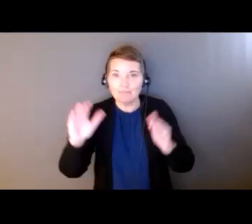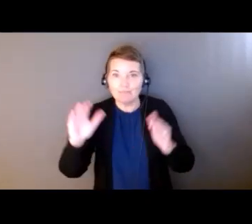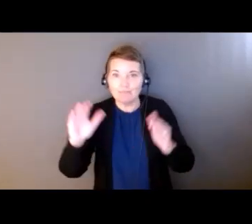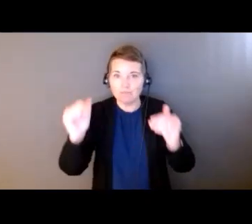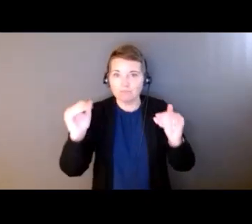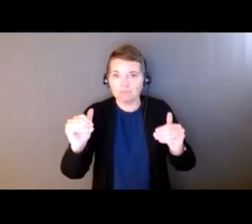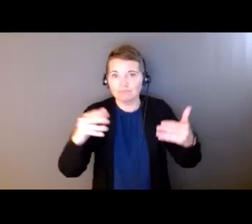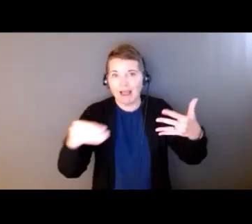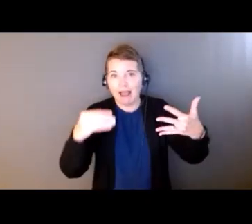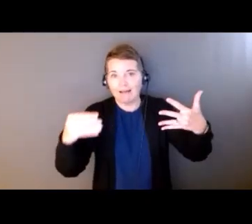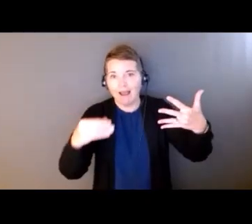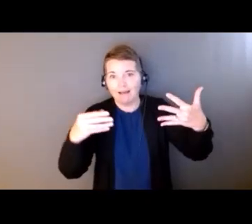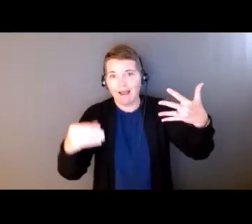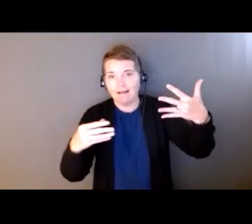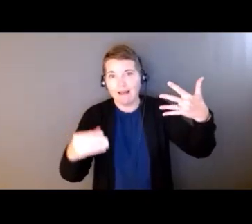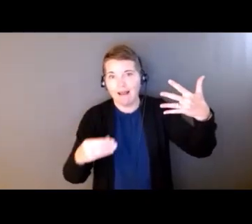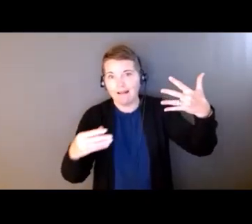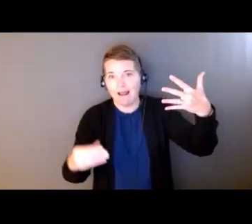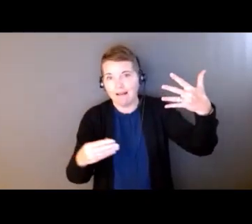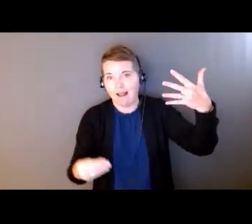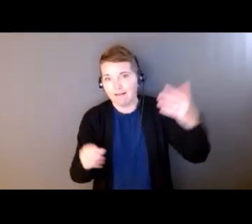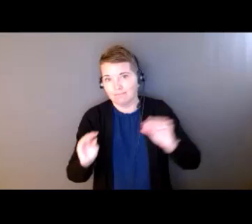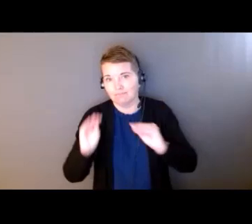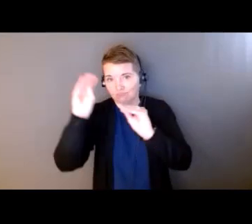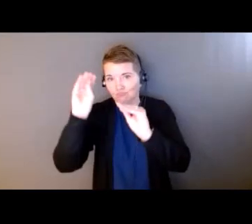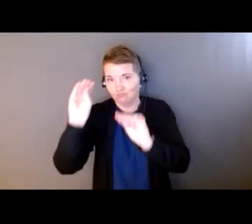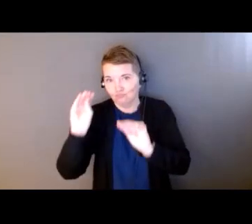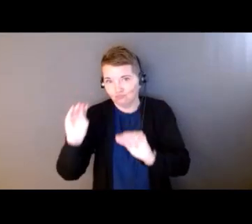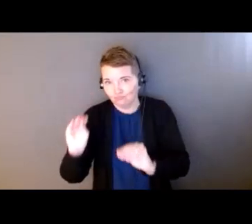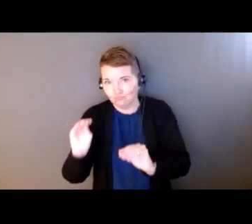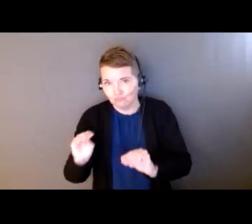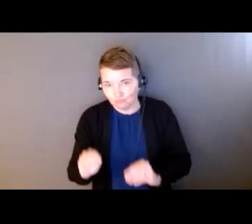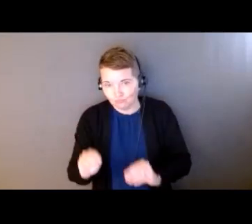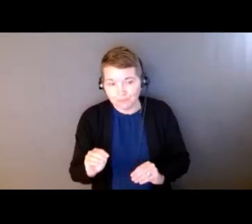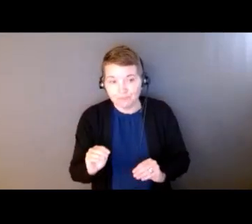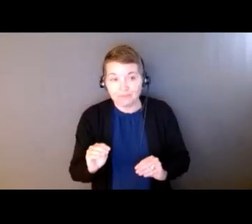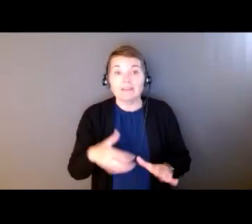Once they've done so, they'll move on to step four, which in this case would